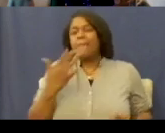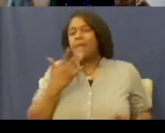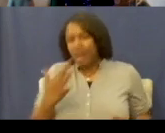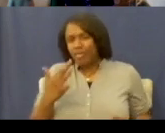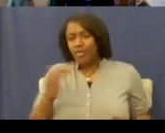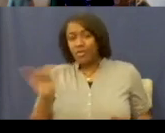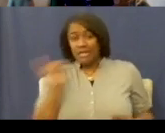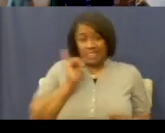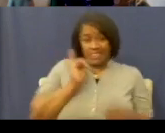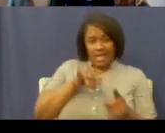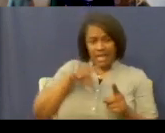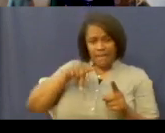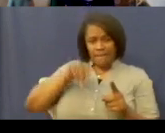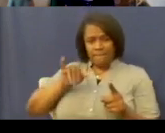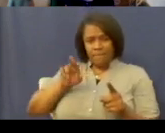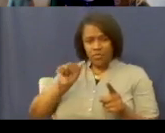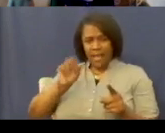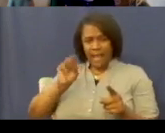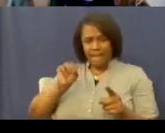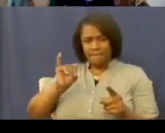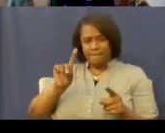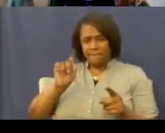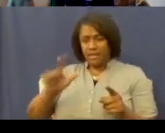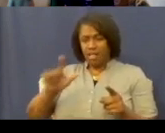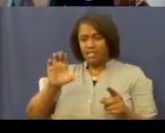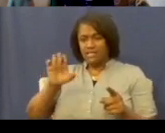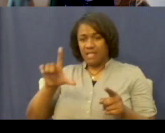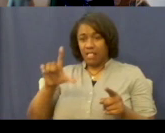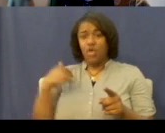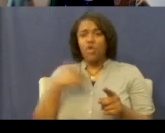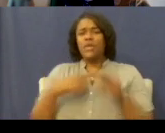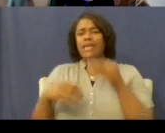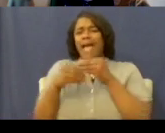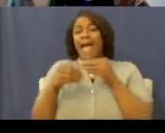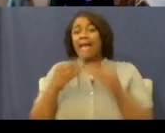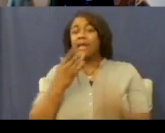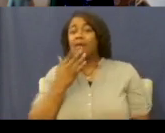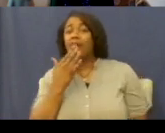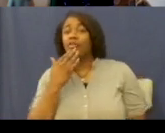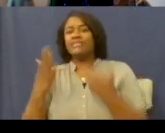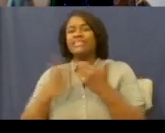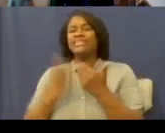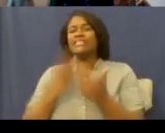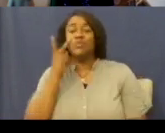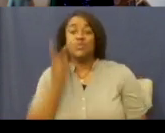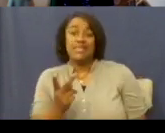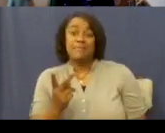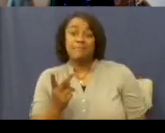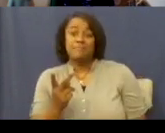It's not green; we just put a dye in it so it's easy to see it. So, that green cell